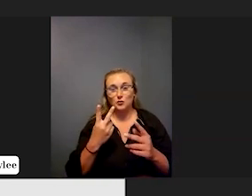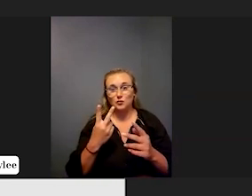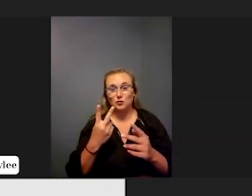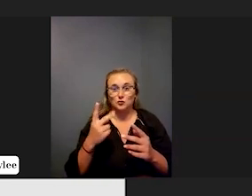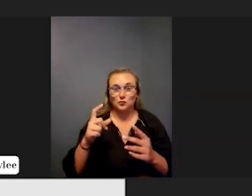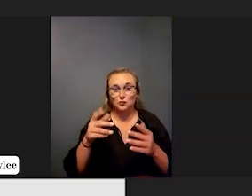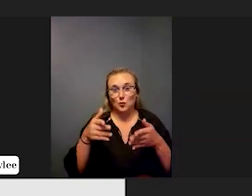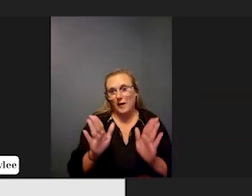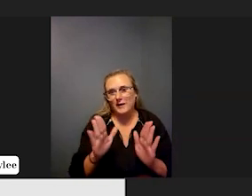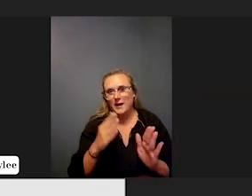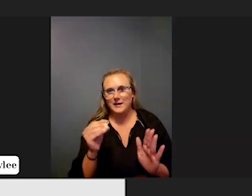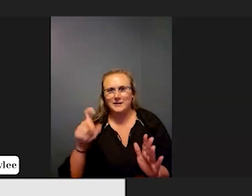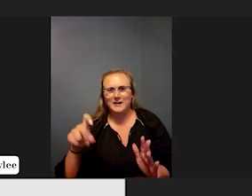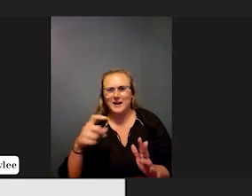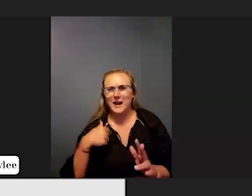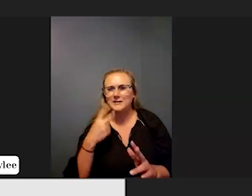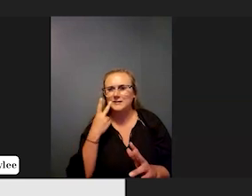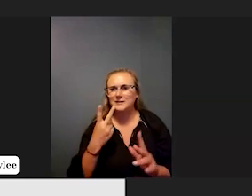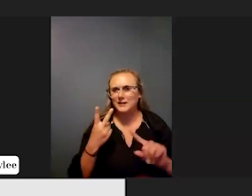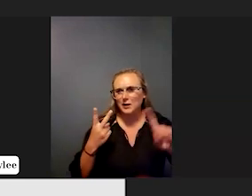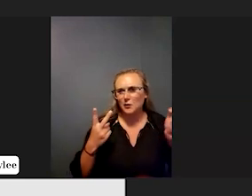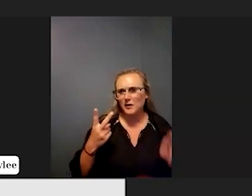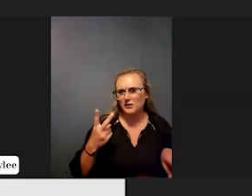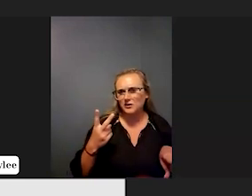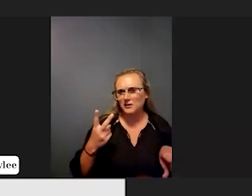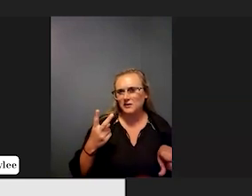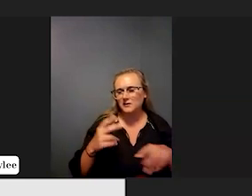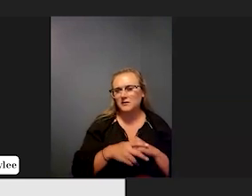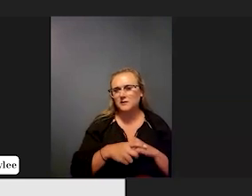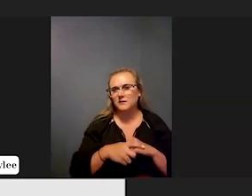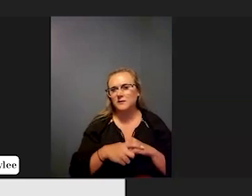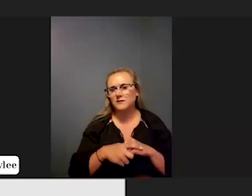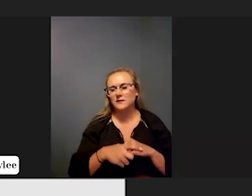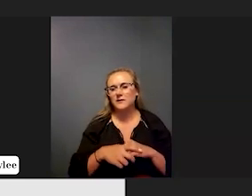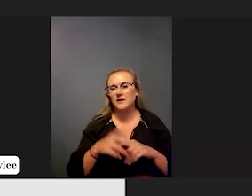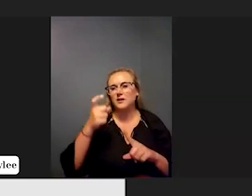And I see a question um, the the generate for me button in PowerPoint.